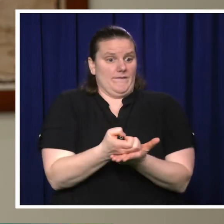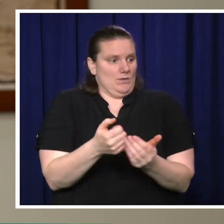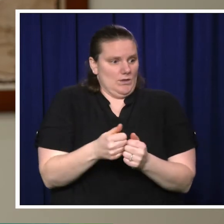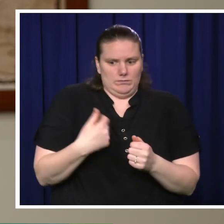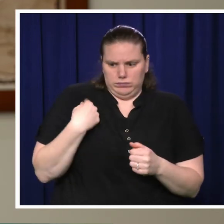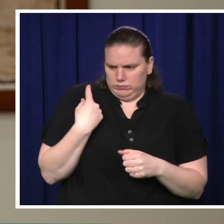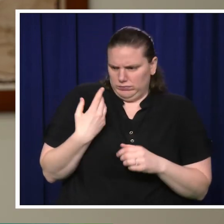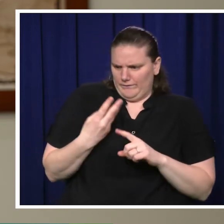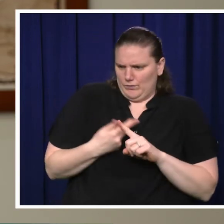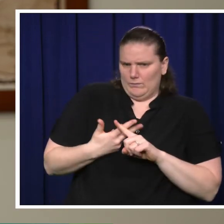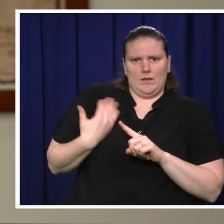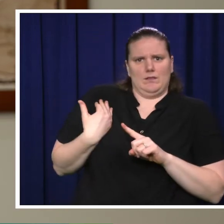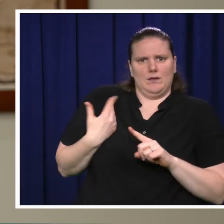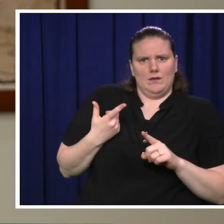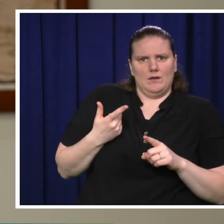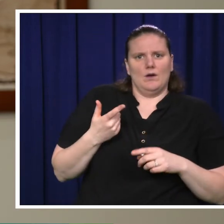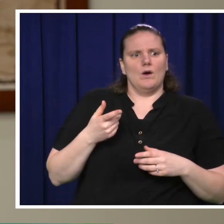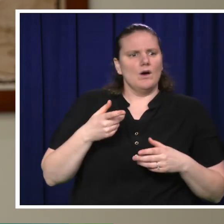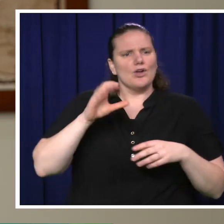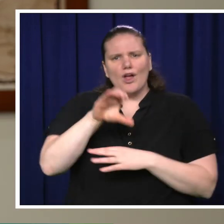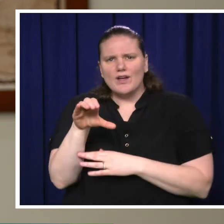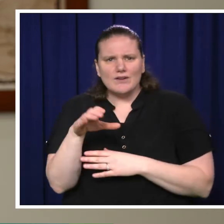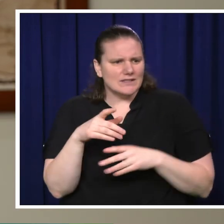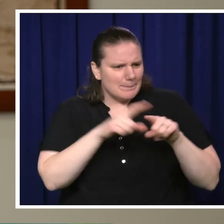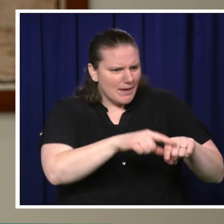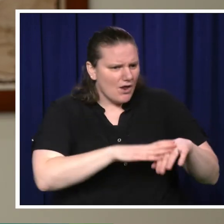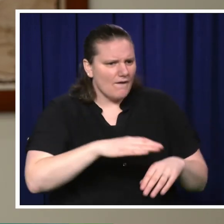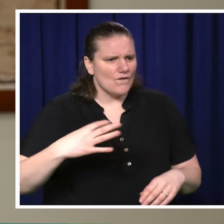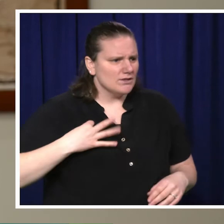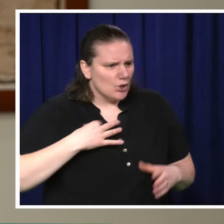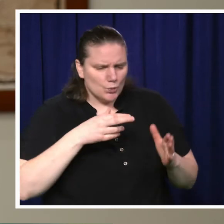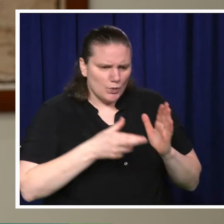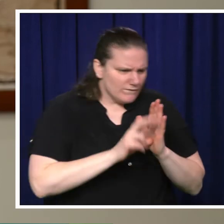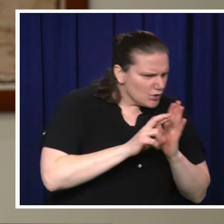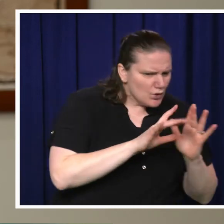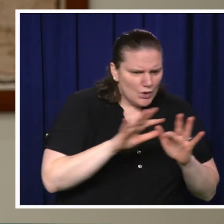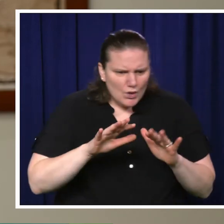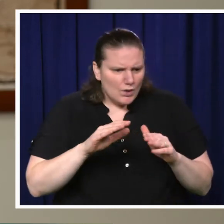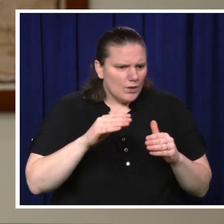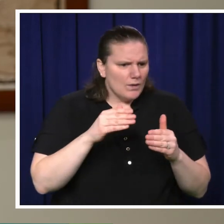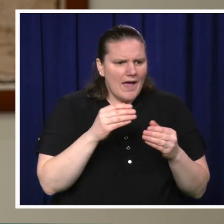This was particularly evident in the recent months. Clark County relies on volunteers to review and provide